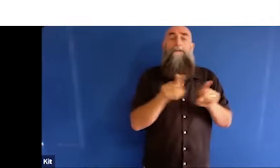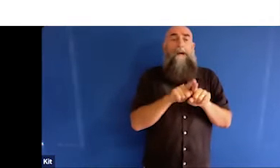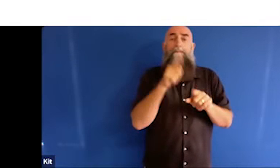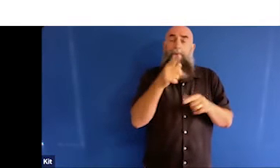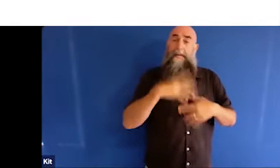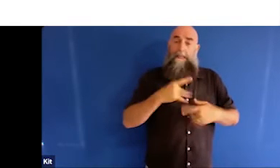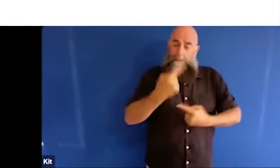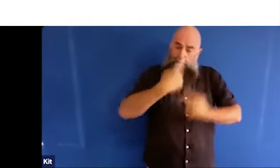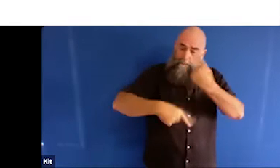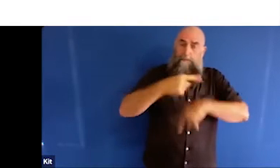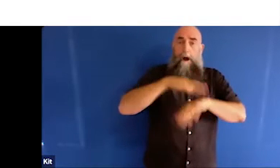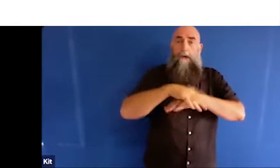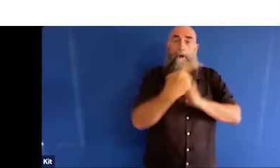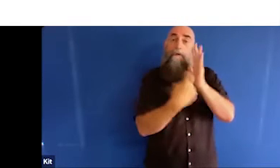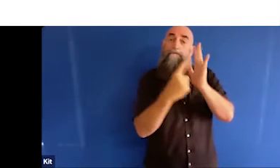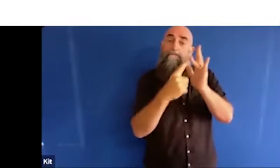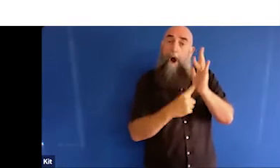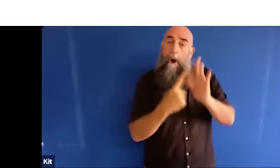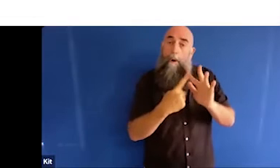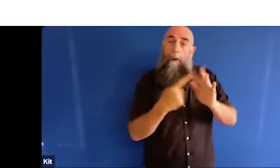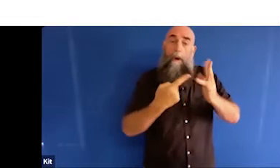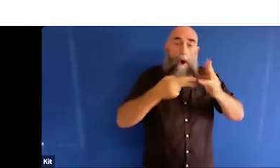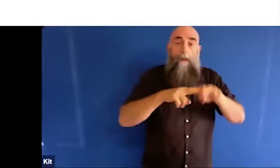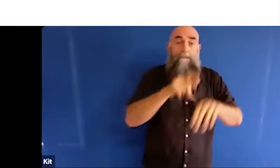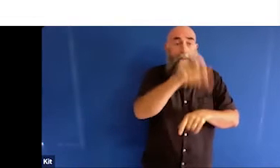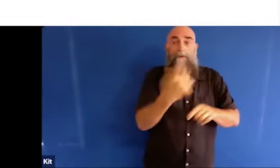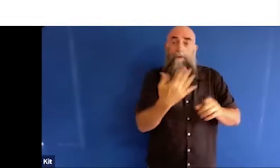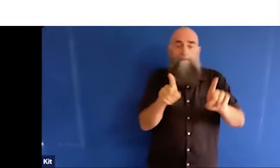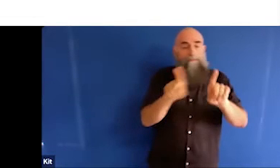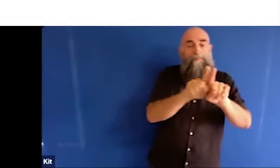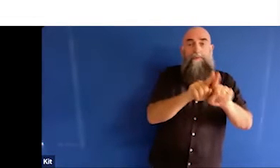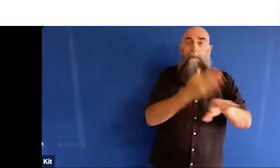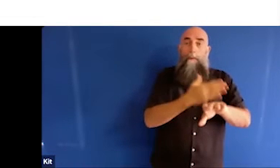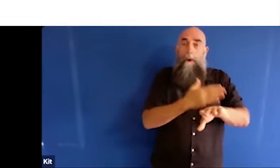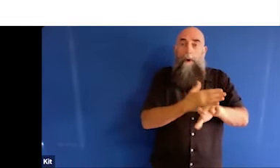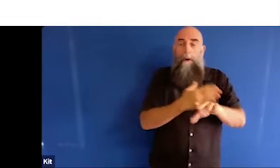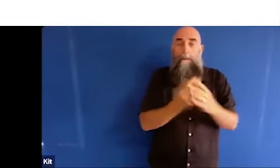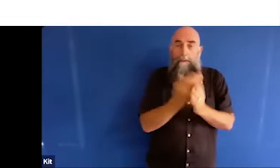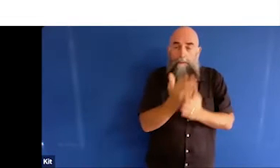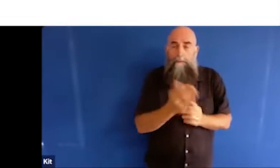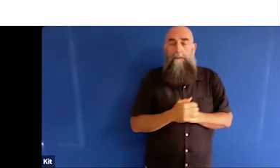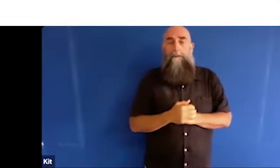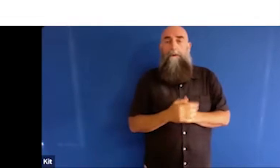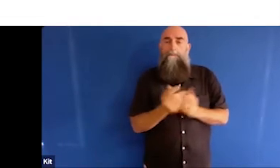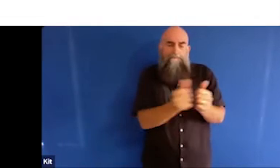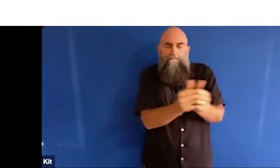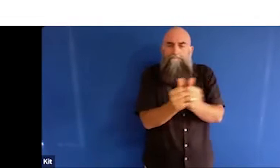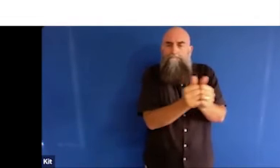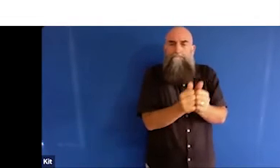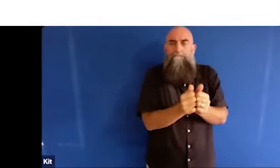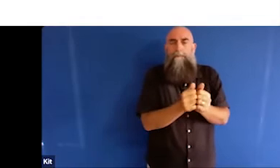a level of confirmation that you're able to show. So it's not a requirement that absolutely every